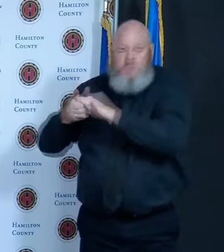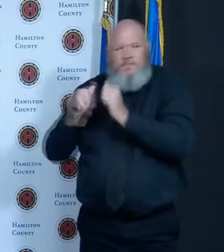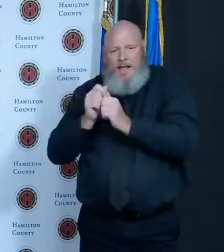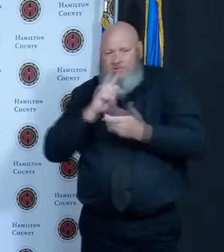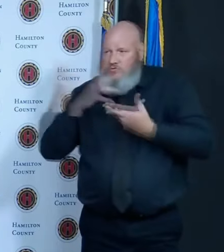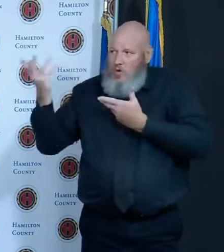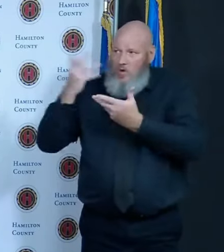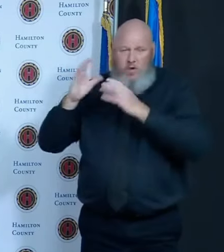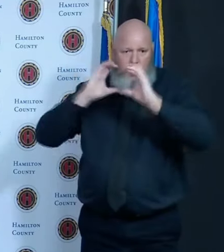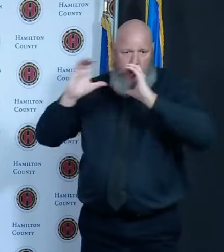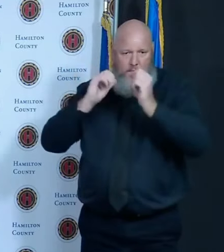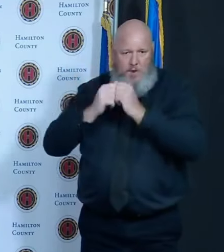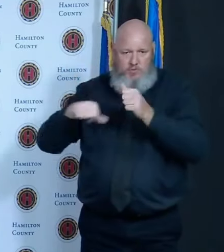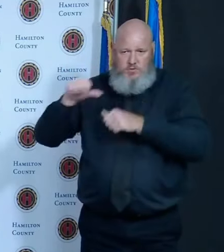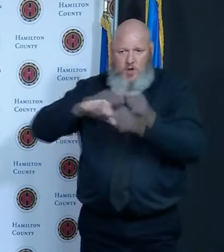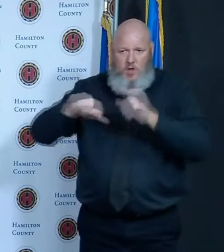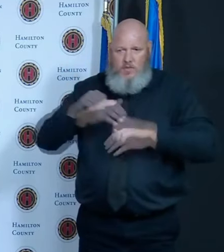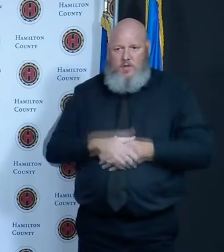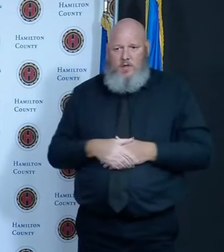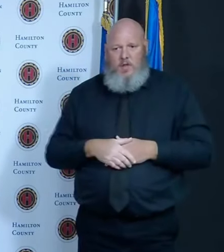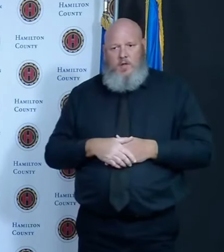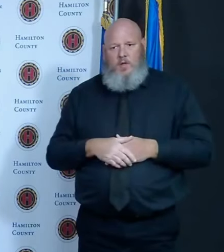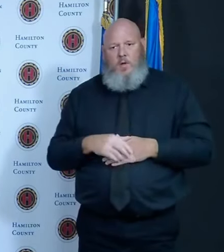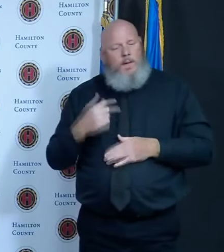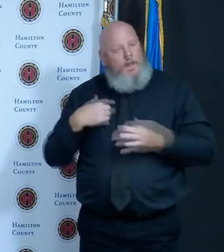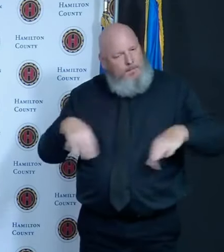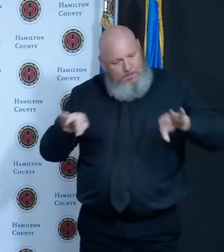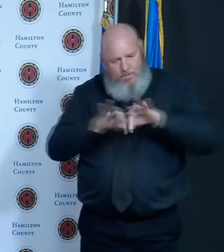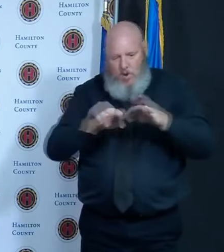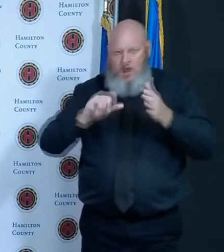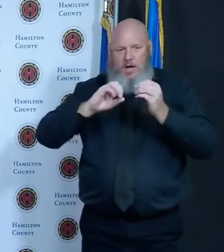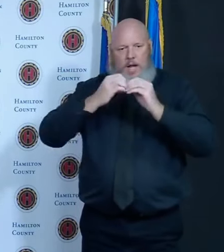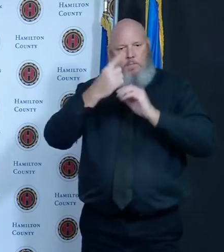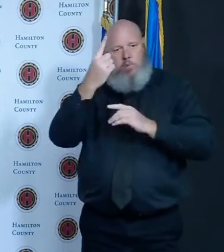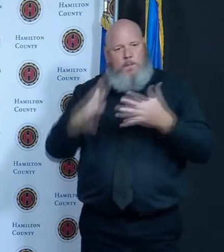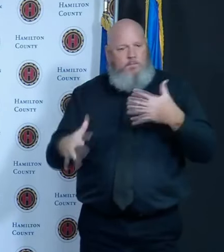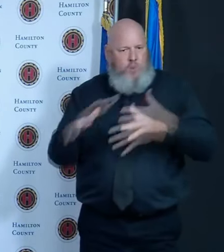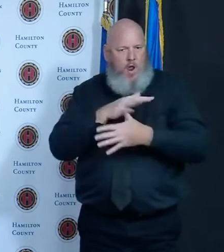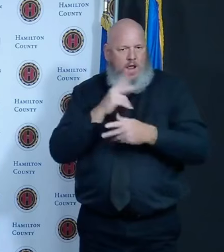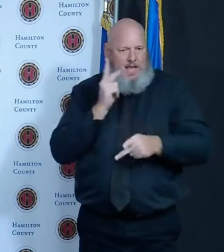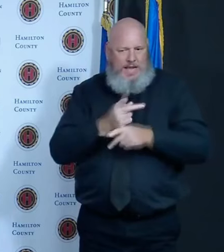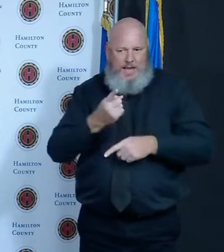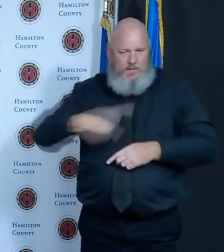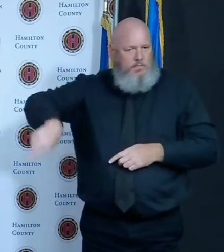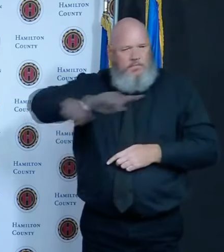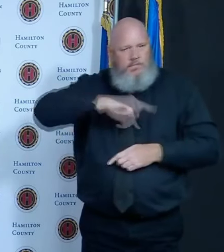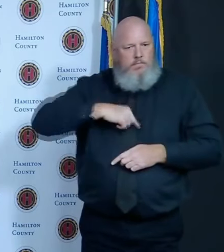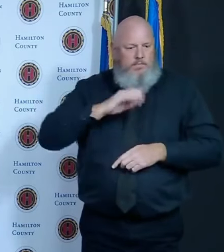and minding the health restriction thank you thanks Chris from Jay